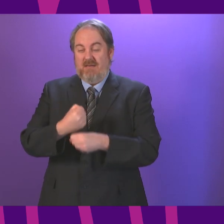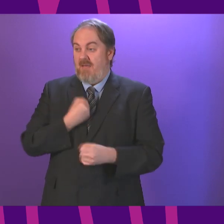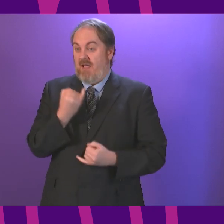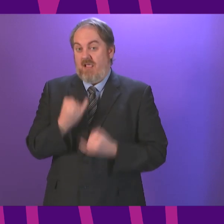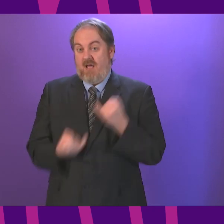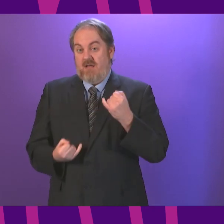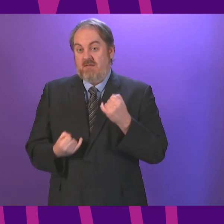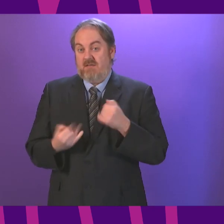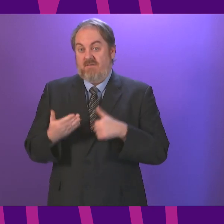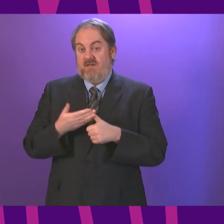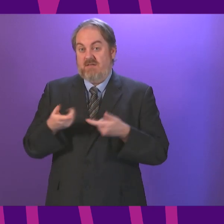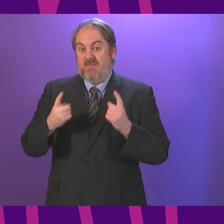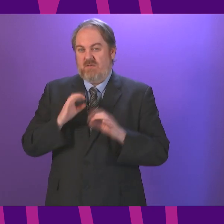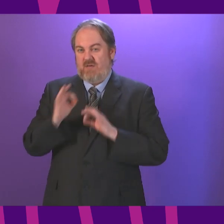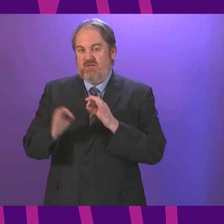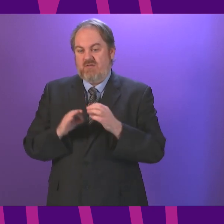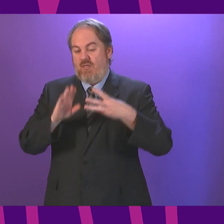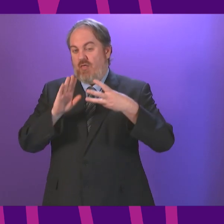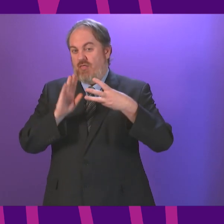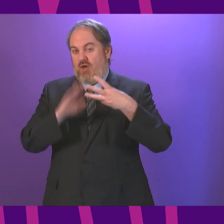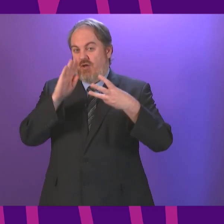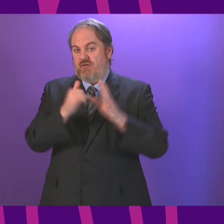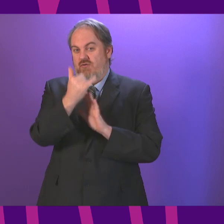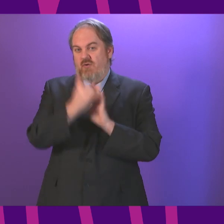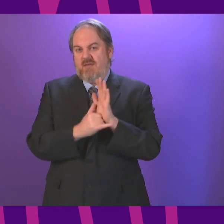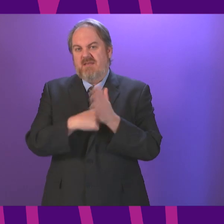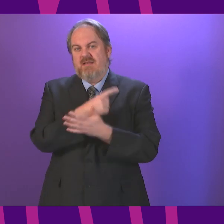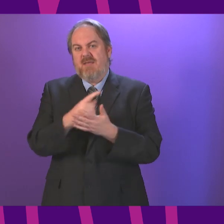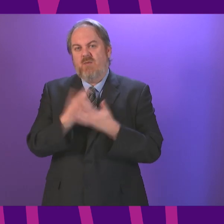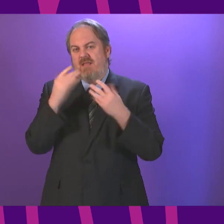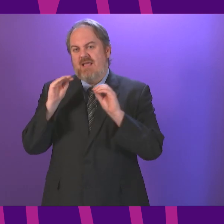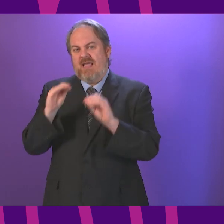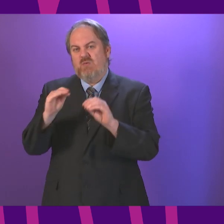to make sure that the third document—the Audit Scotland report on the attainment gap, “Improving outcomes for young people through school education”—does not go unexamined.